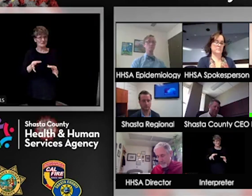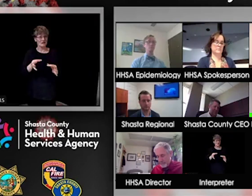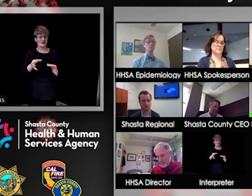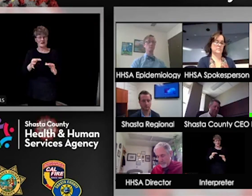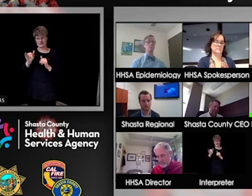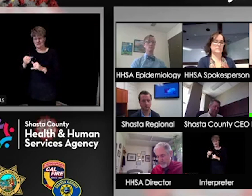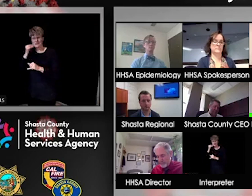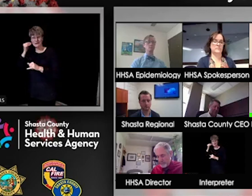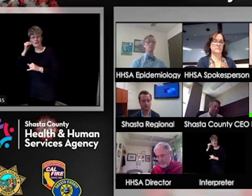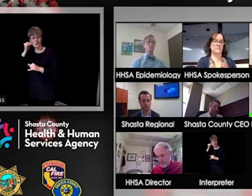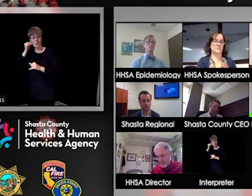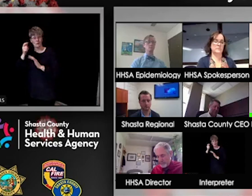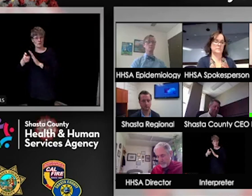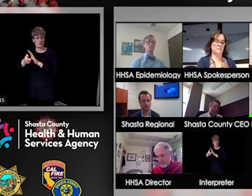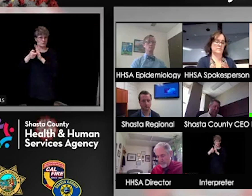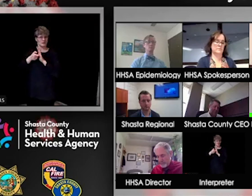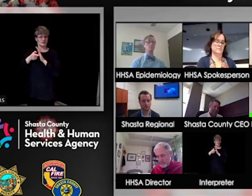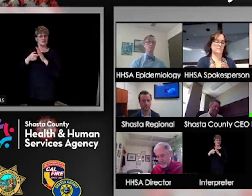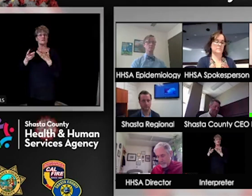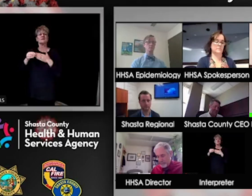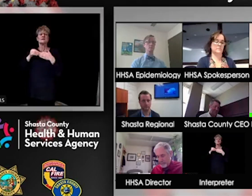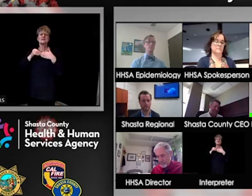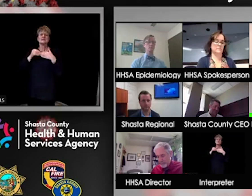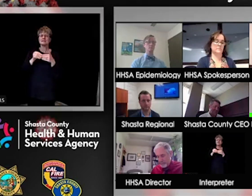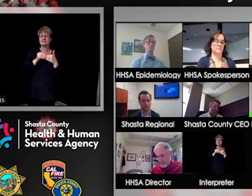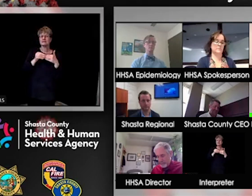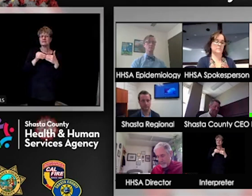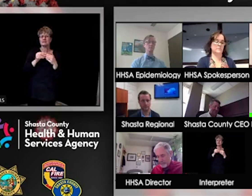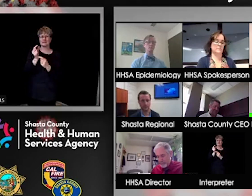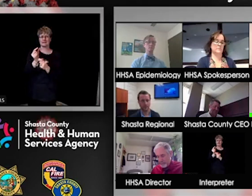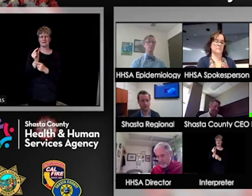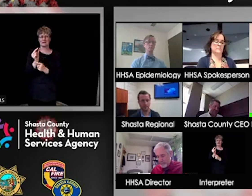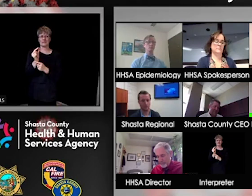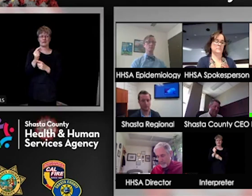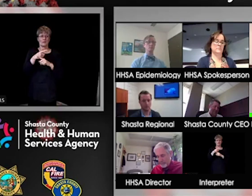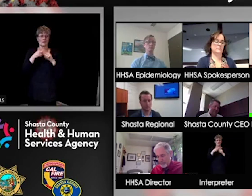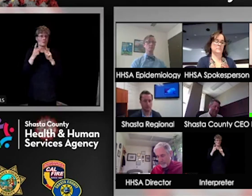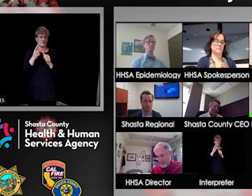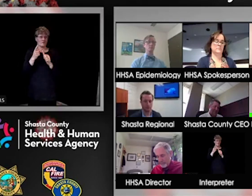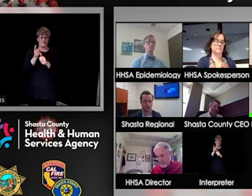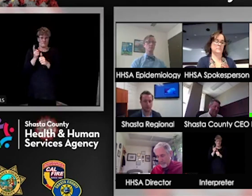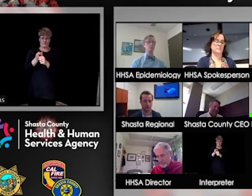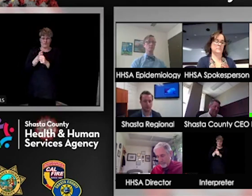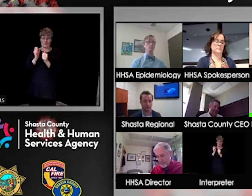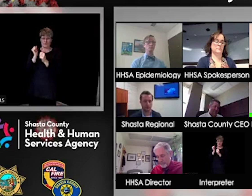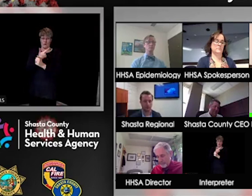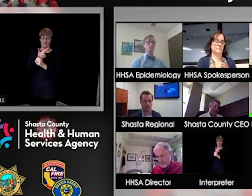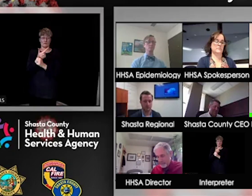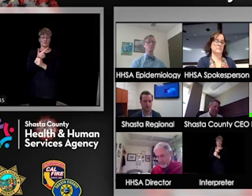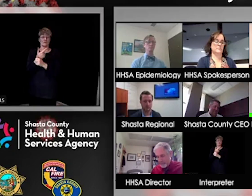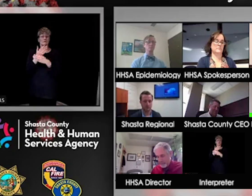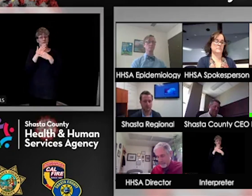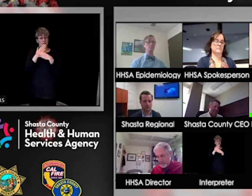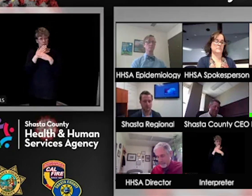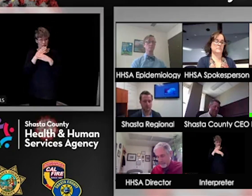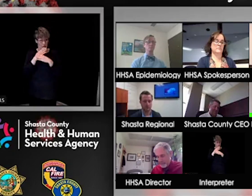restrictions, but only if we have those protective measures that I mentioned in place. So, we need to make sure we still continue to protect those vulnerable groups, older adults and